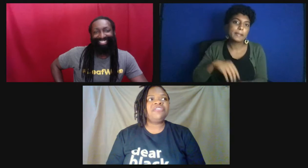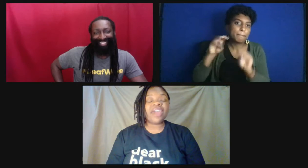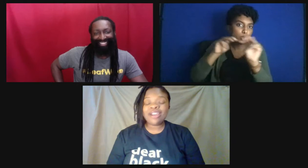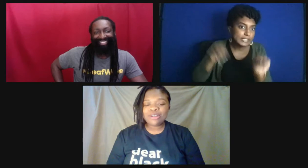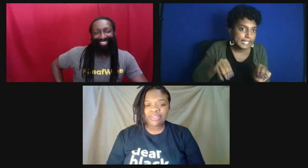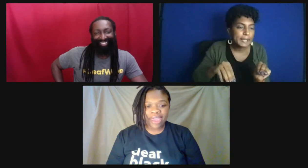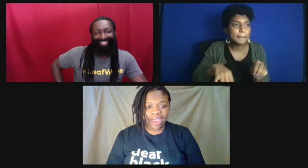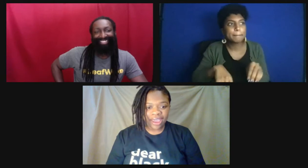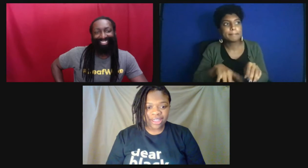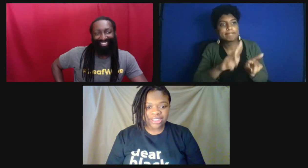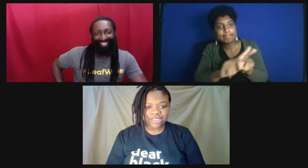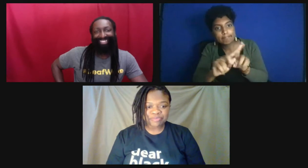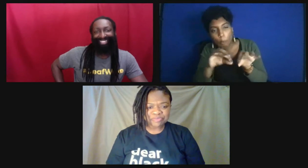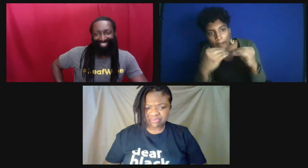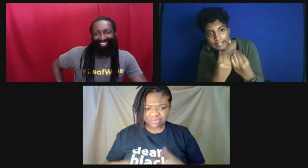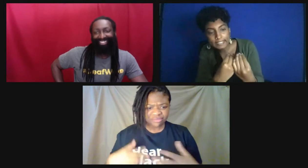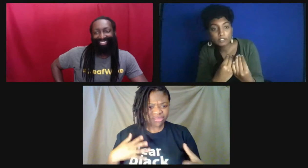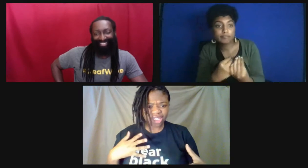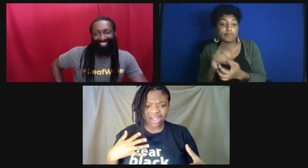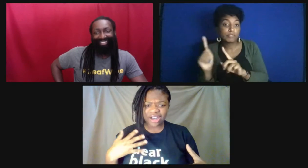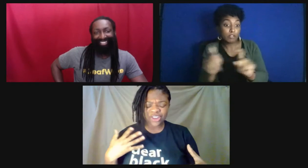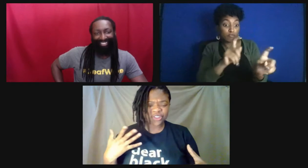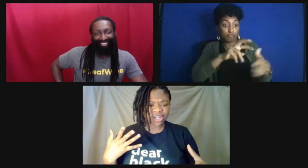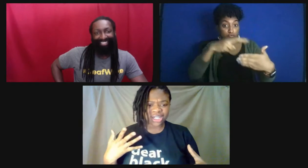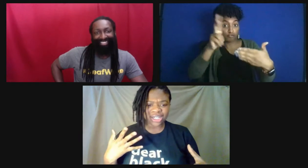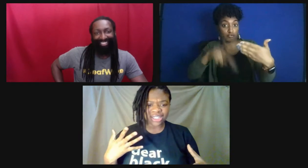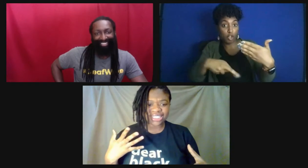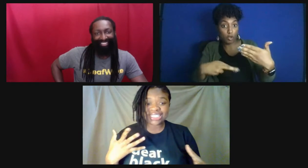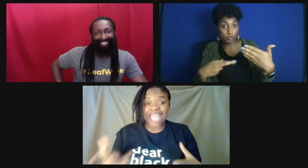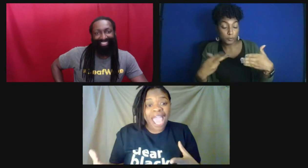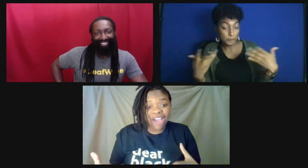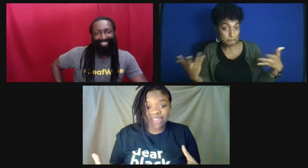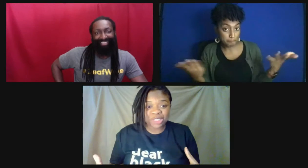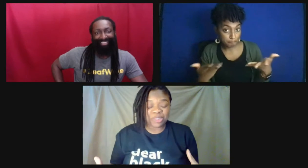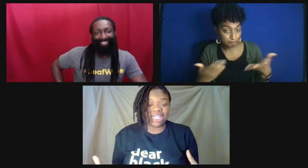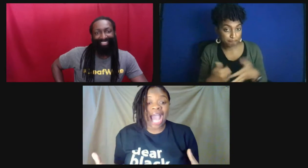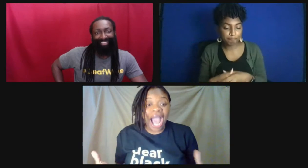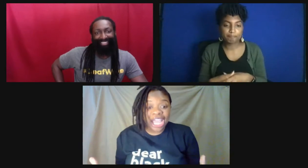They found that of the staff that's being hired